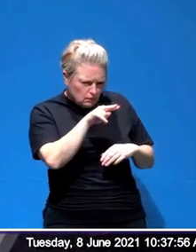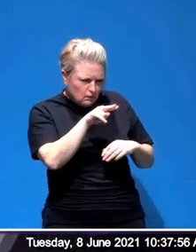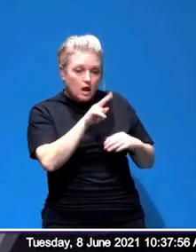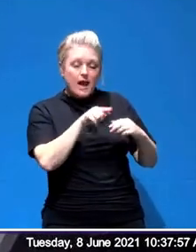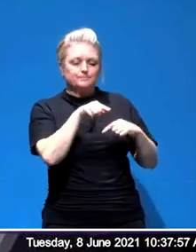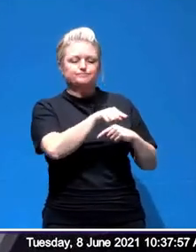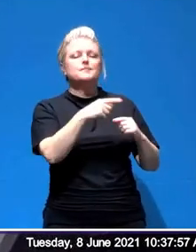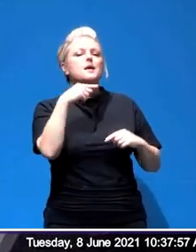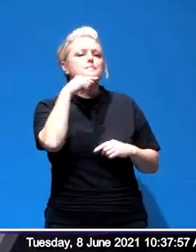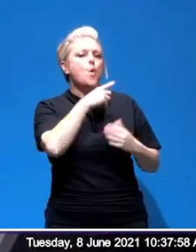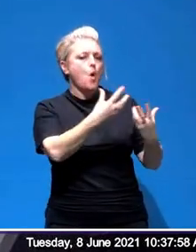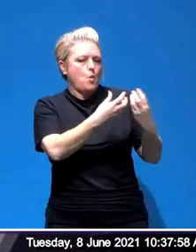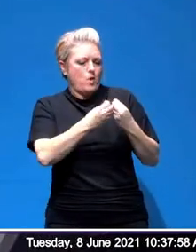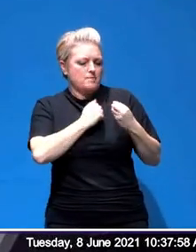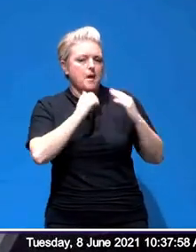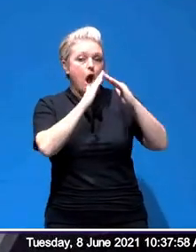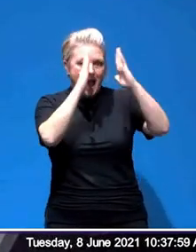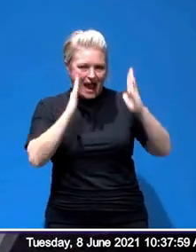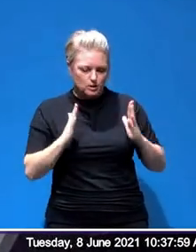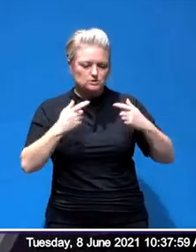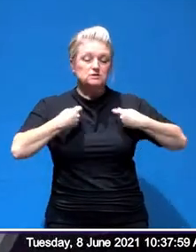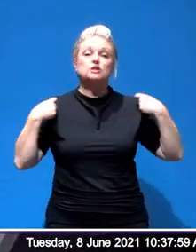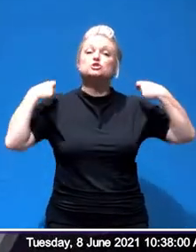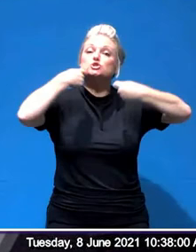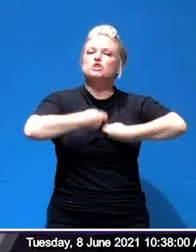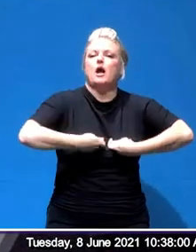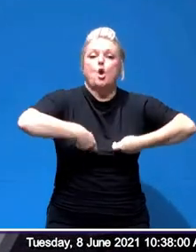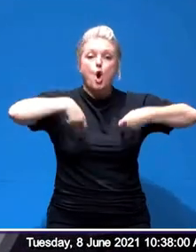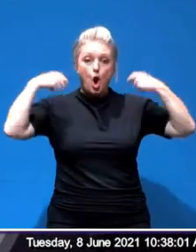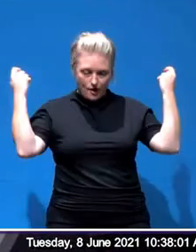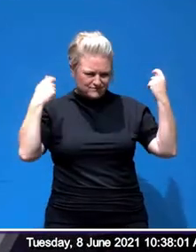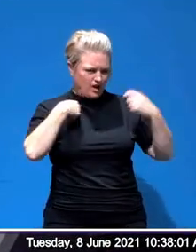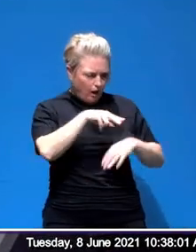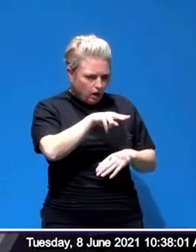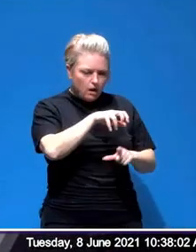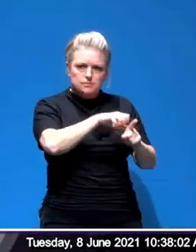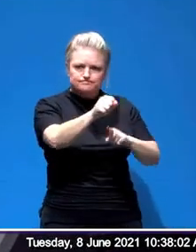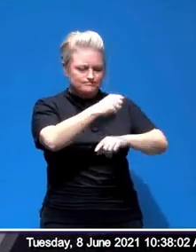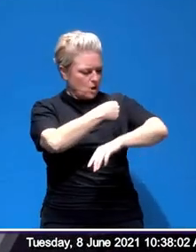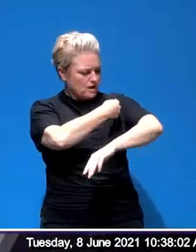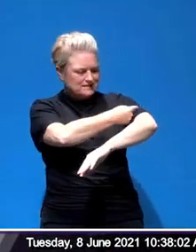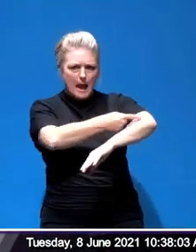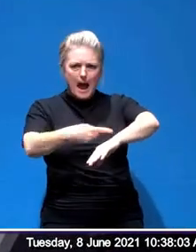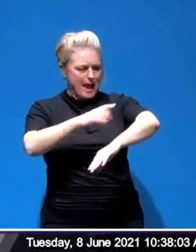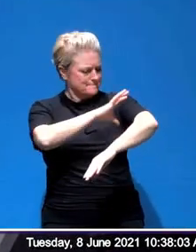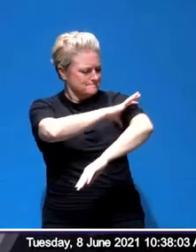on Daniel's inner arm. The bruises were close together and they looked about the size of a forefinger.